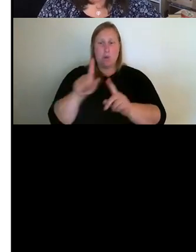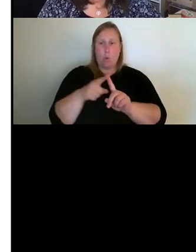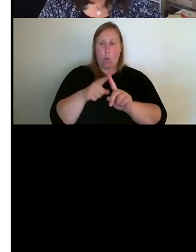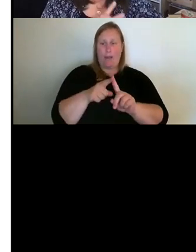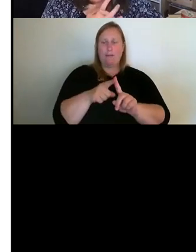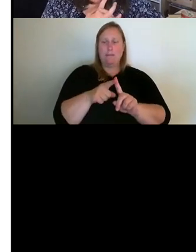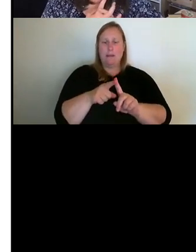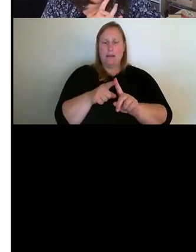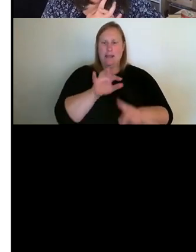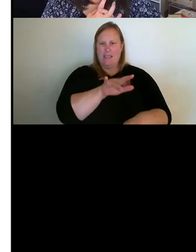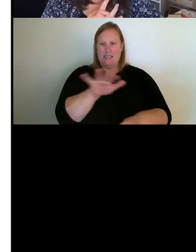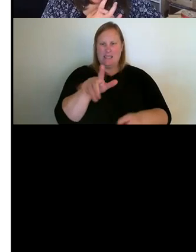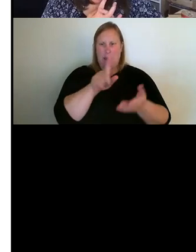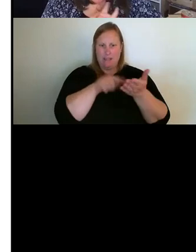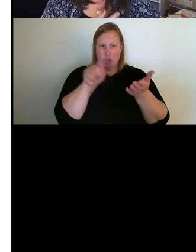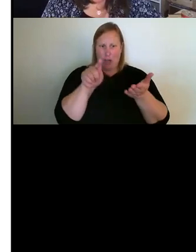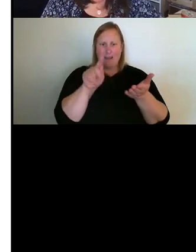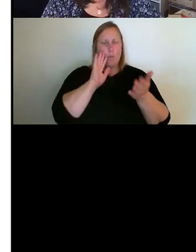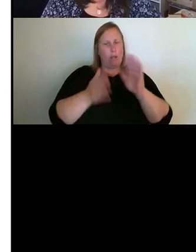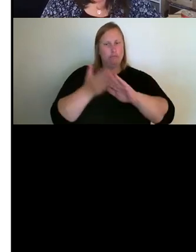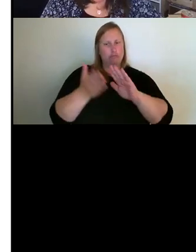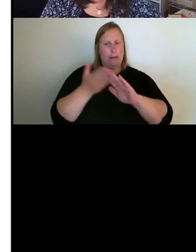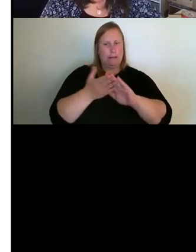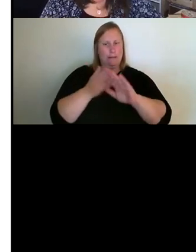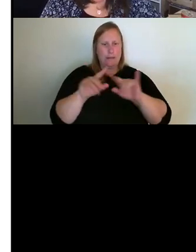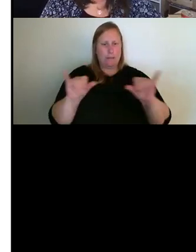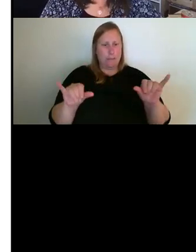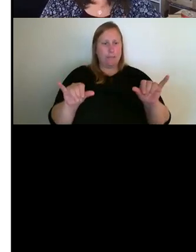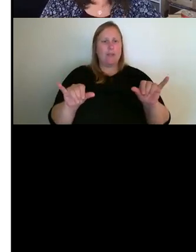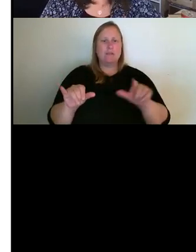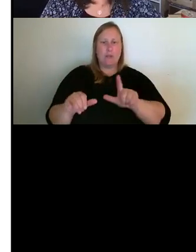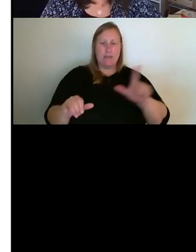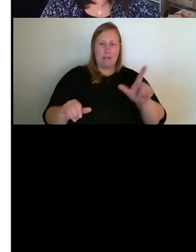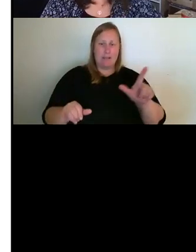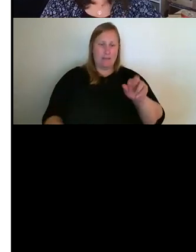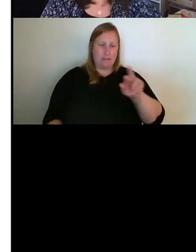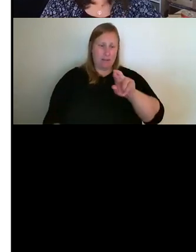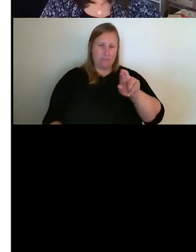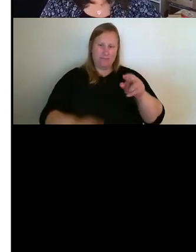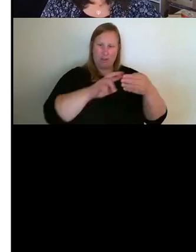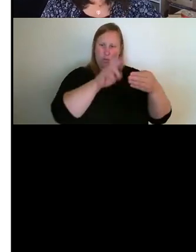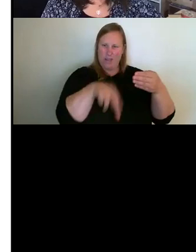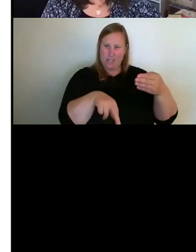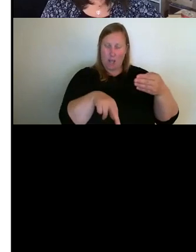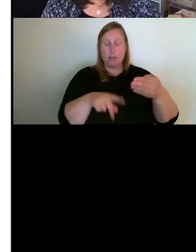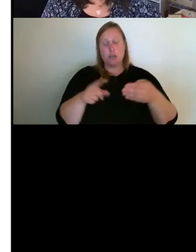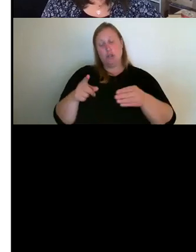So, on the left we have the results screen that you get after you run the checker that goes through